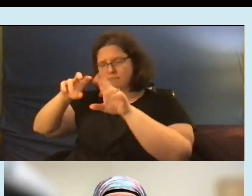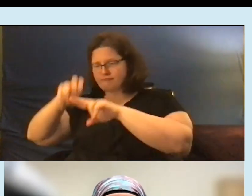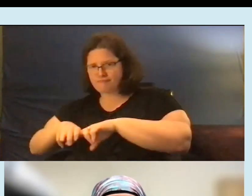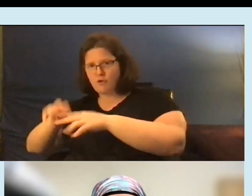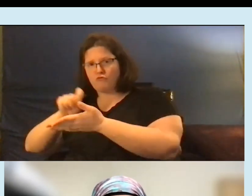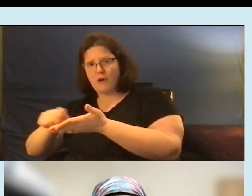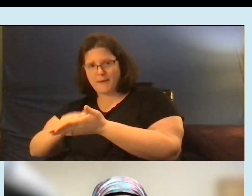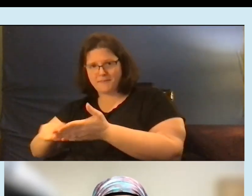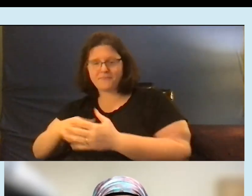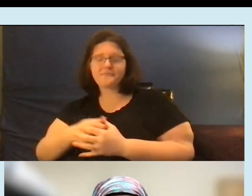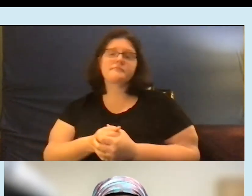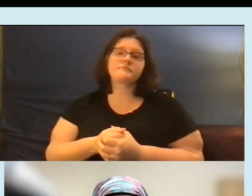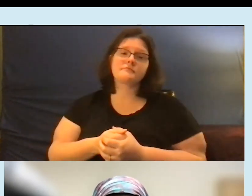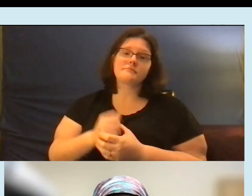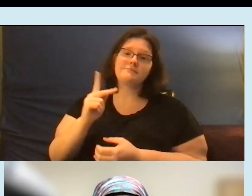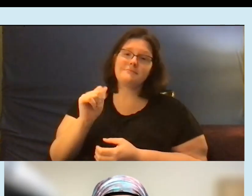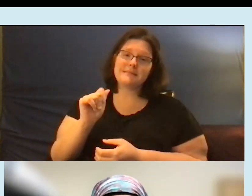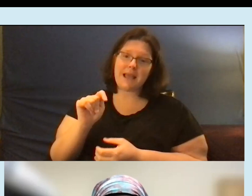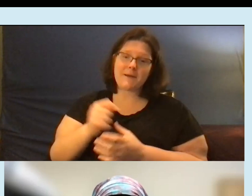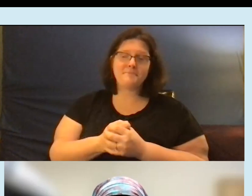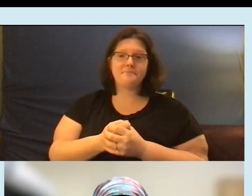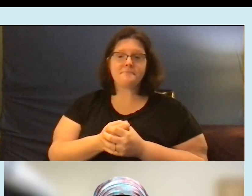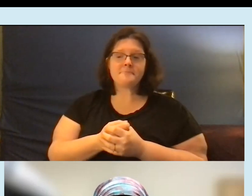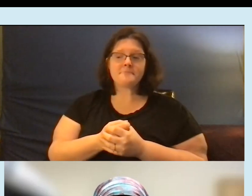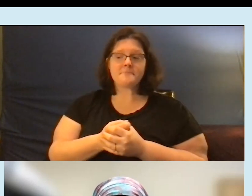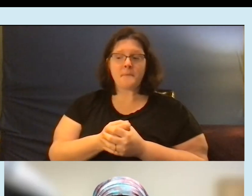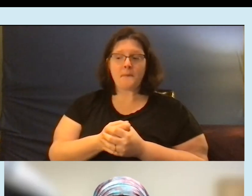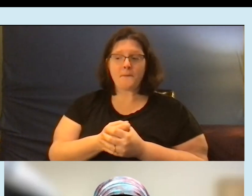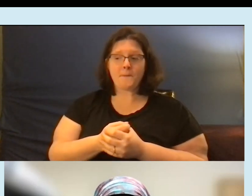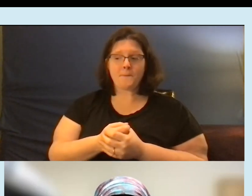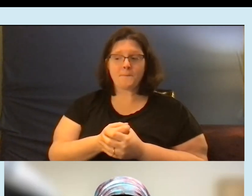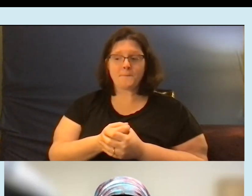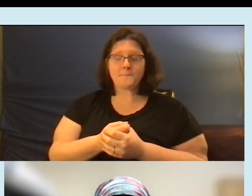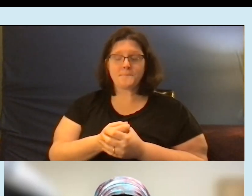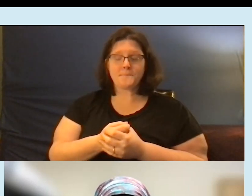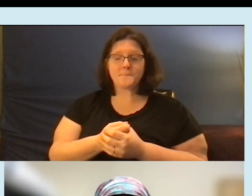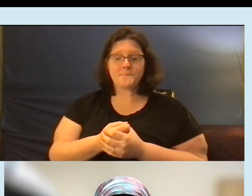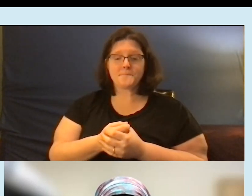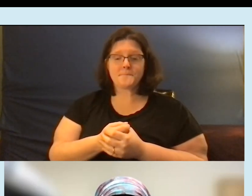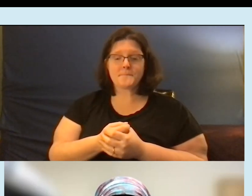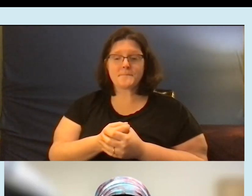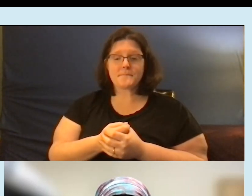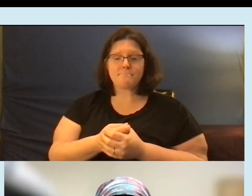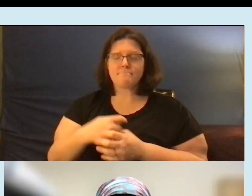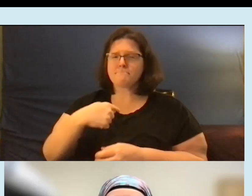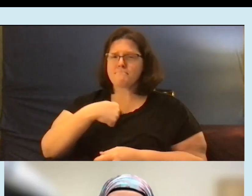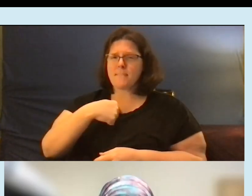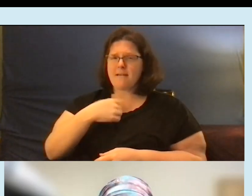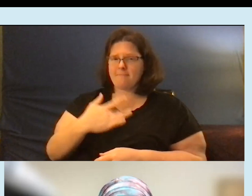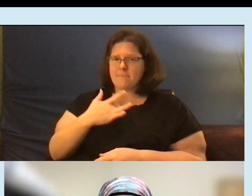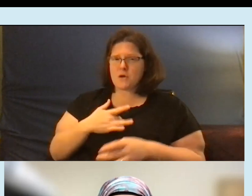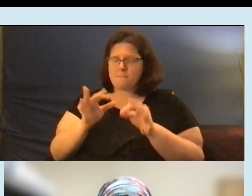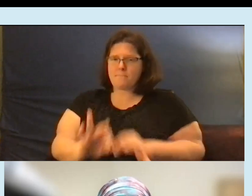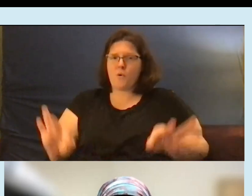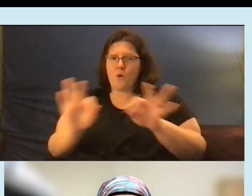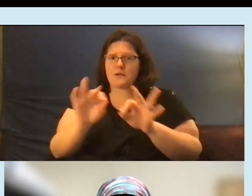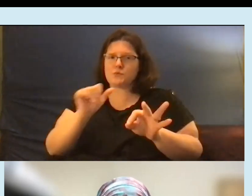Yeah, so for me it is really important to not push myself um that's that's like a